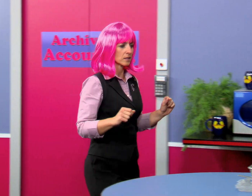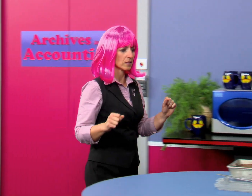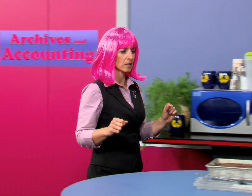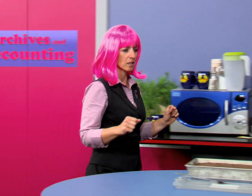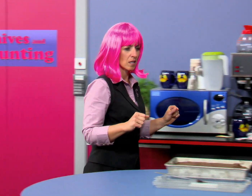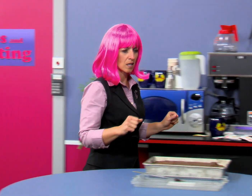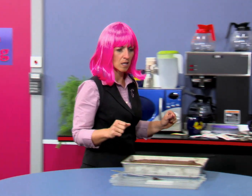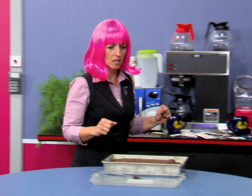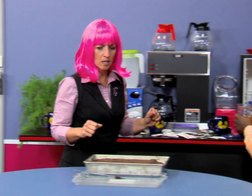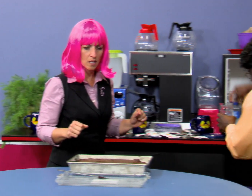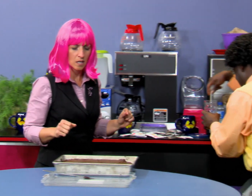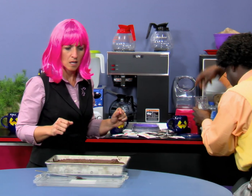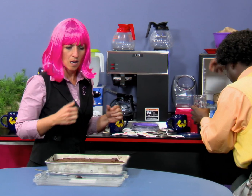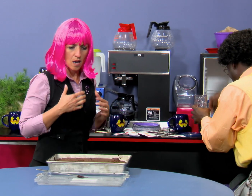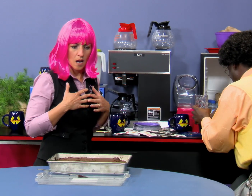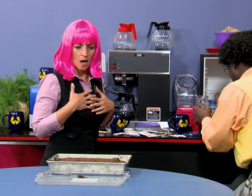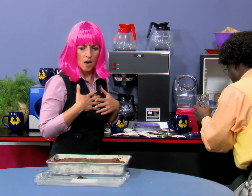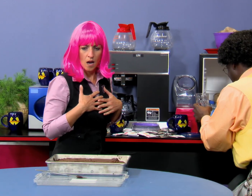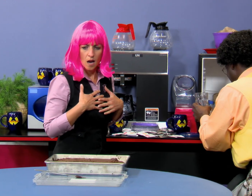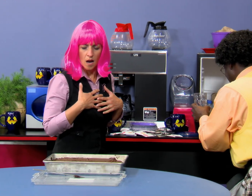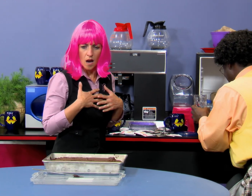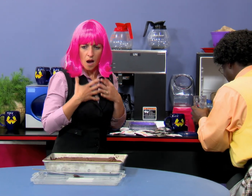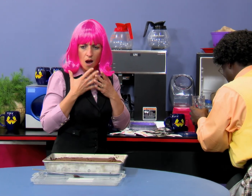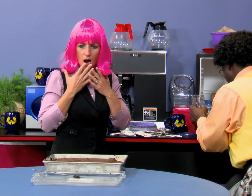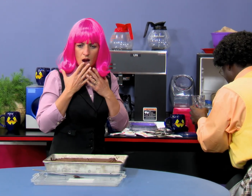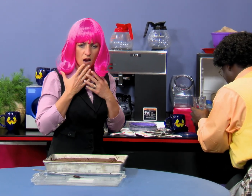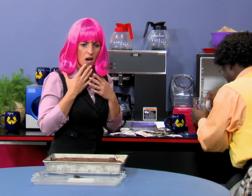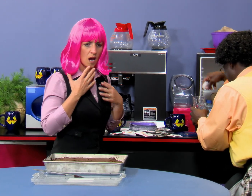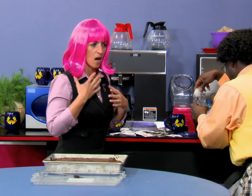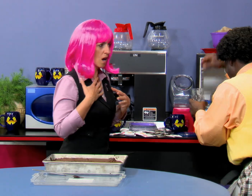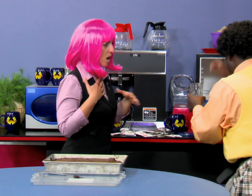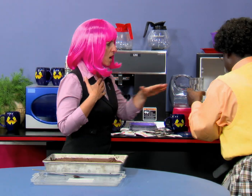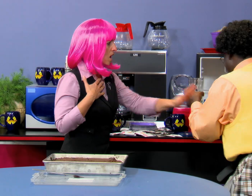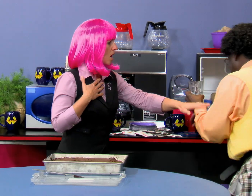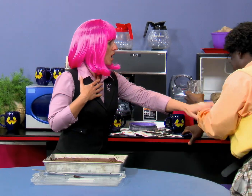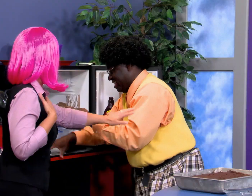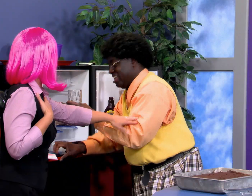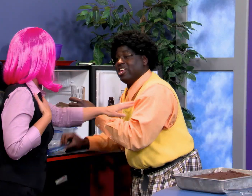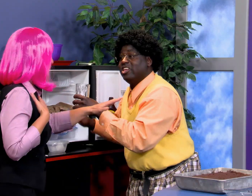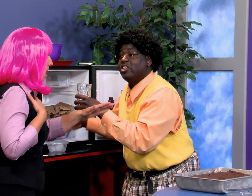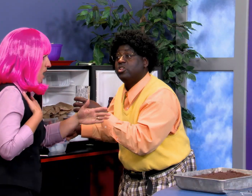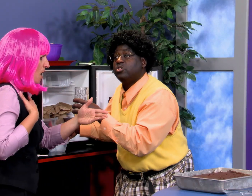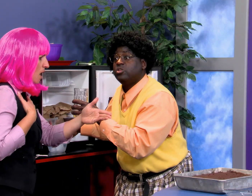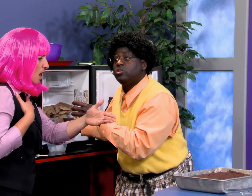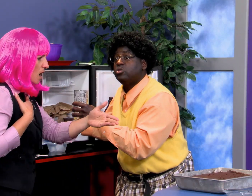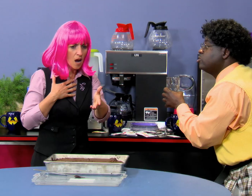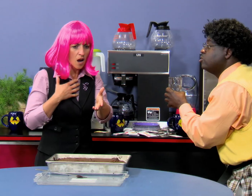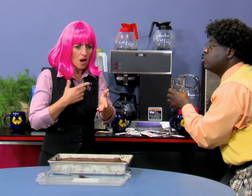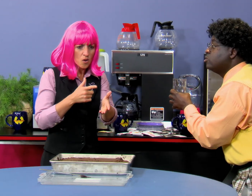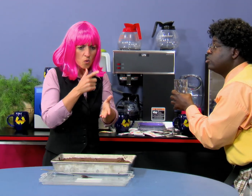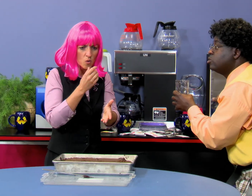[CLINKING] AH! AH! HEY.